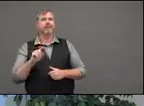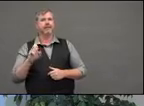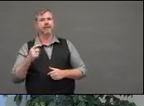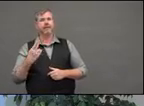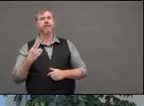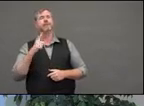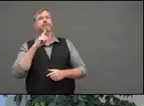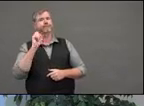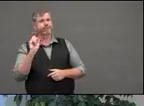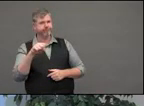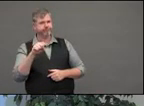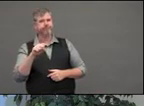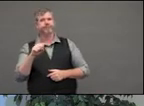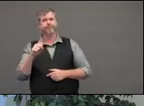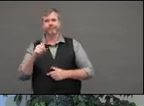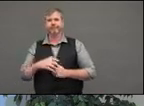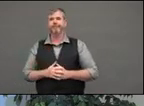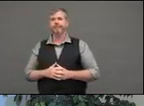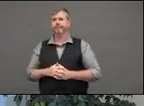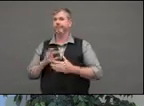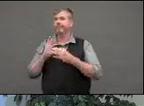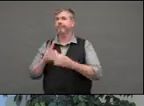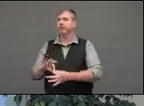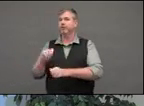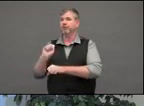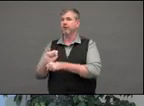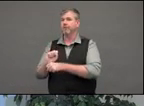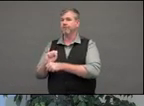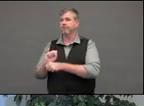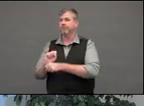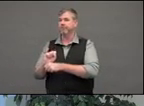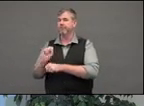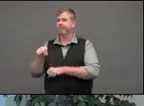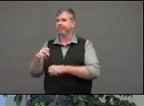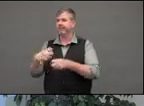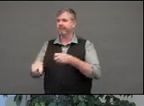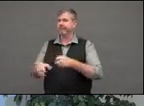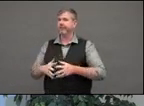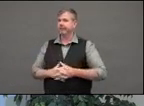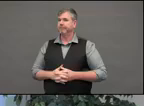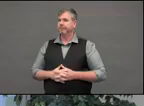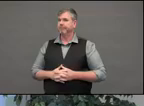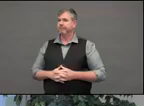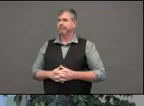for jobs has been difficult um there's a few friends who've applied to